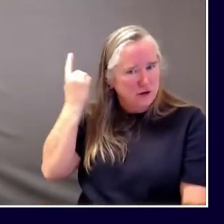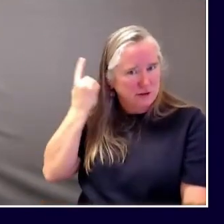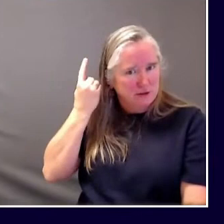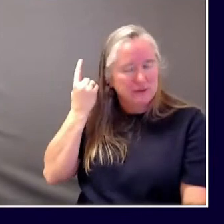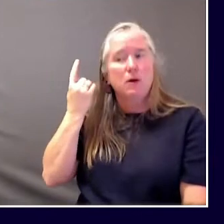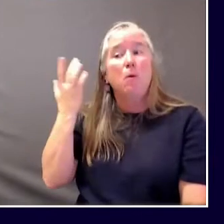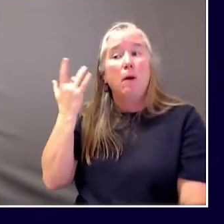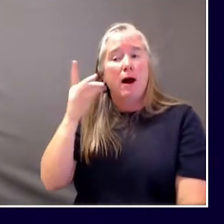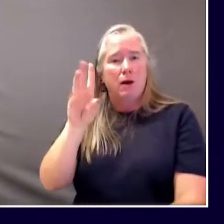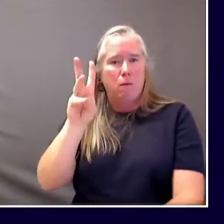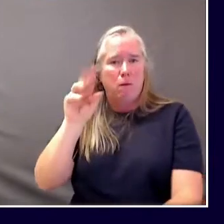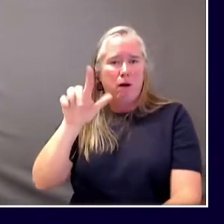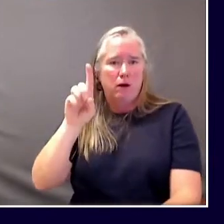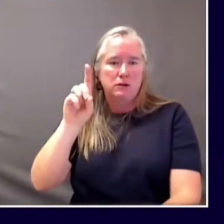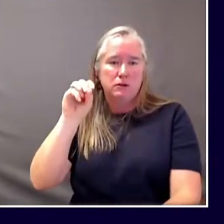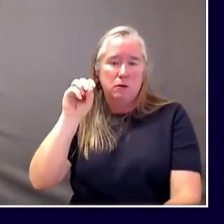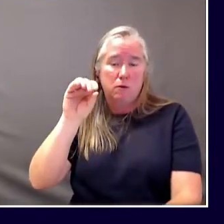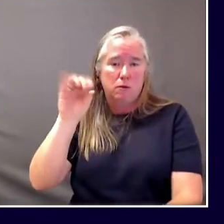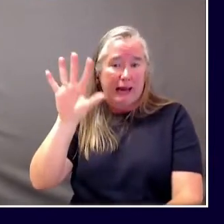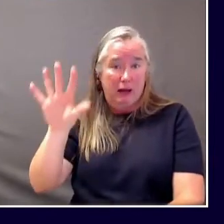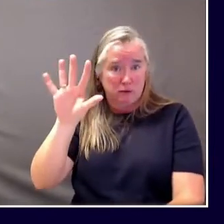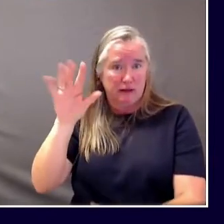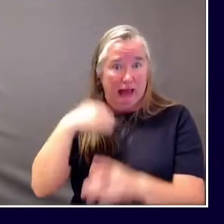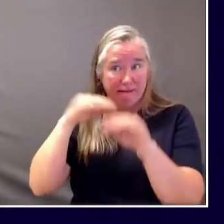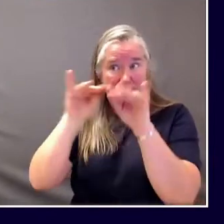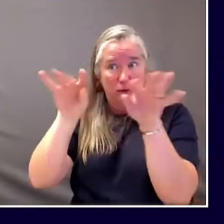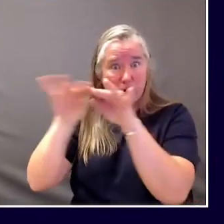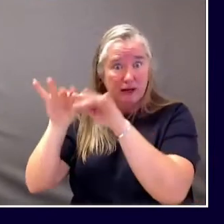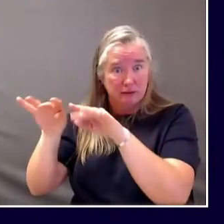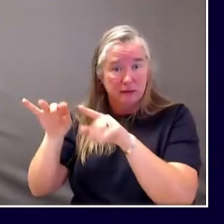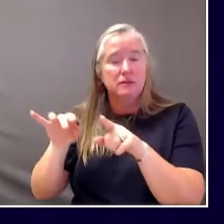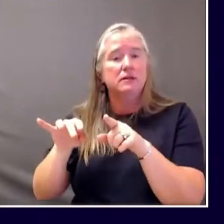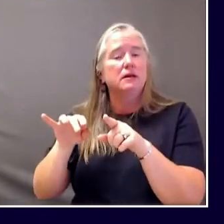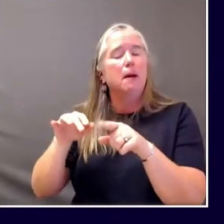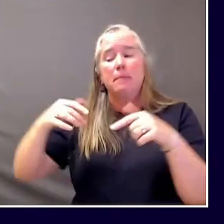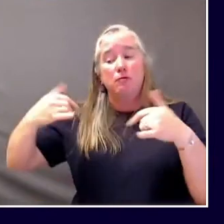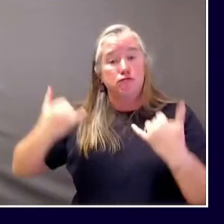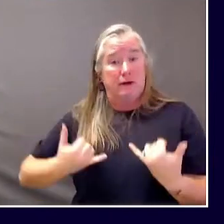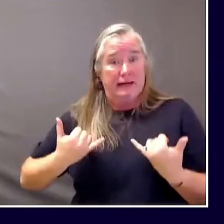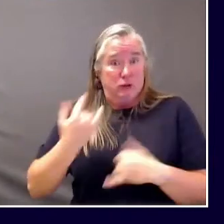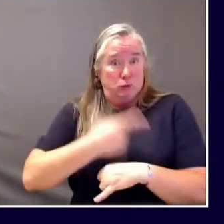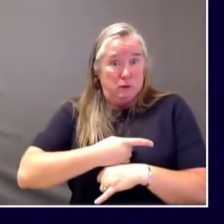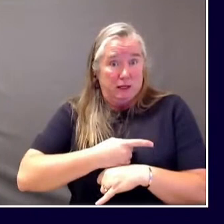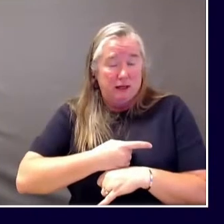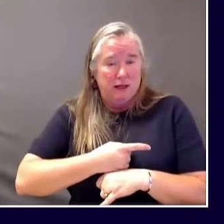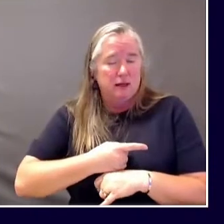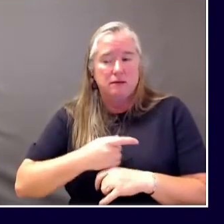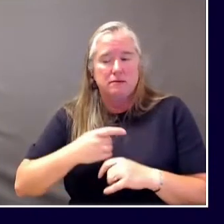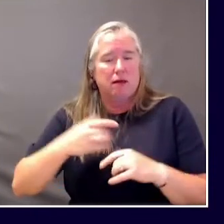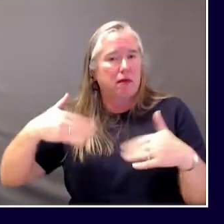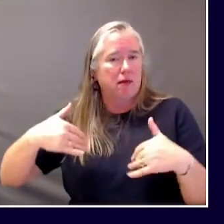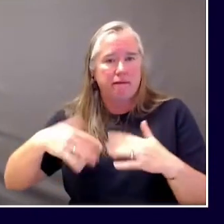on in Waldo county at this time